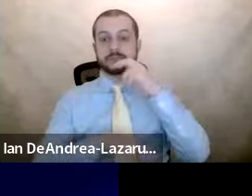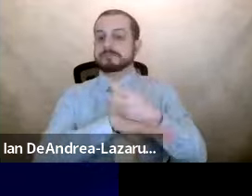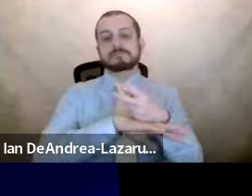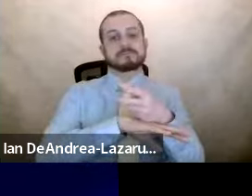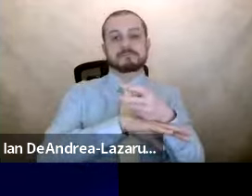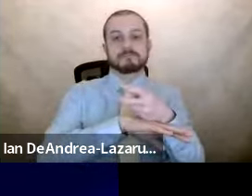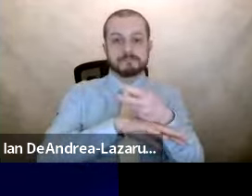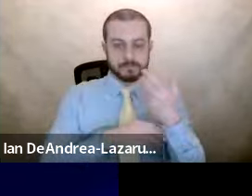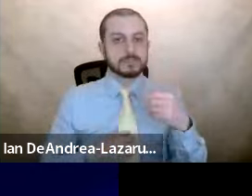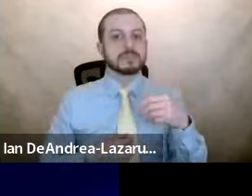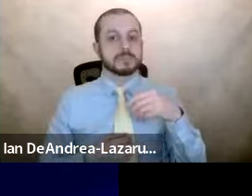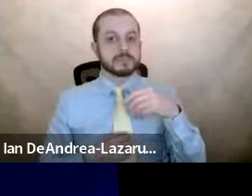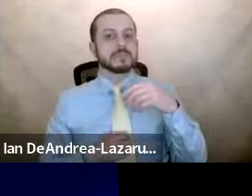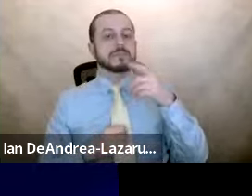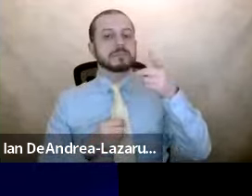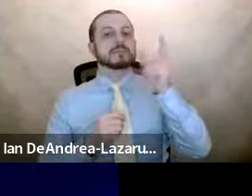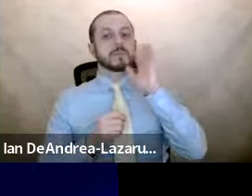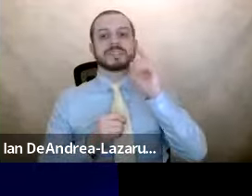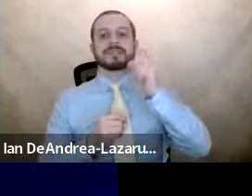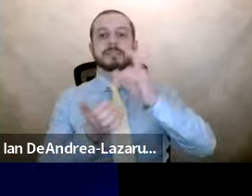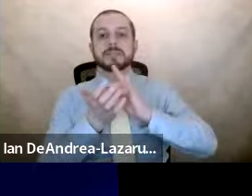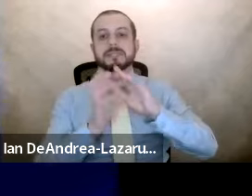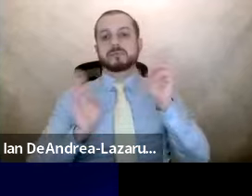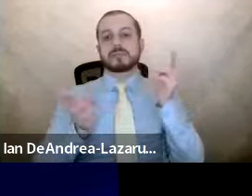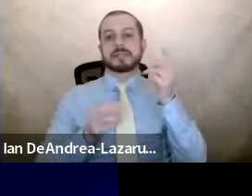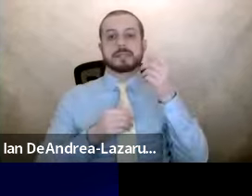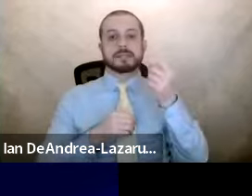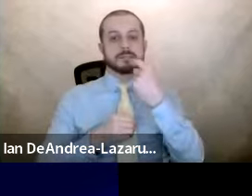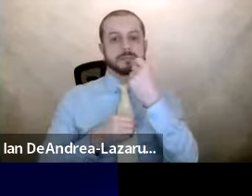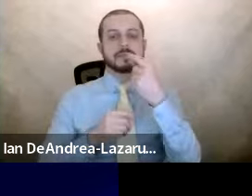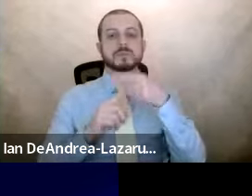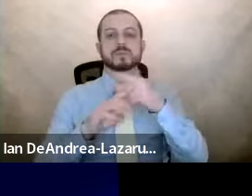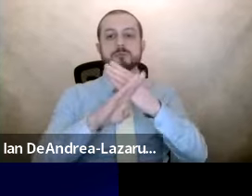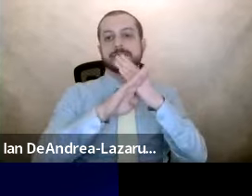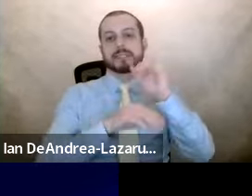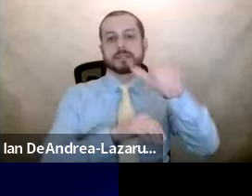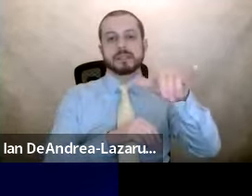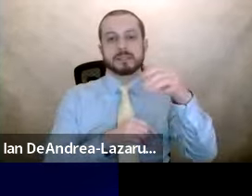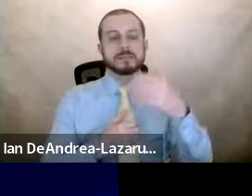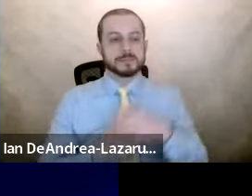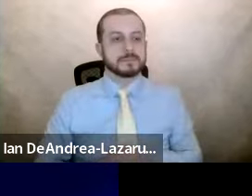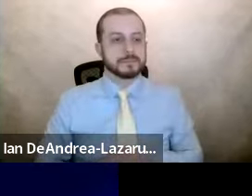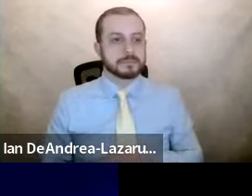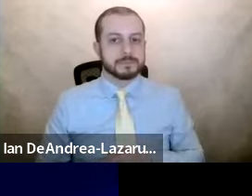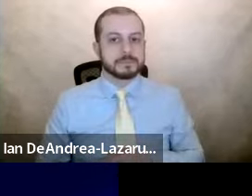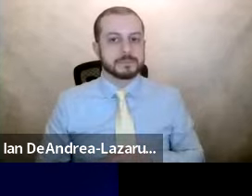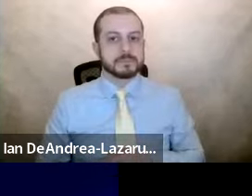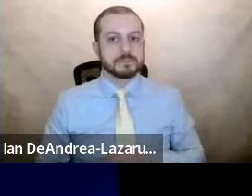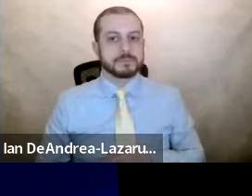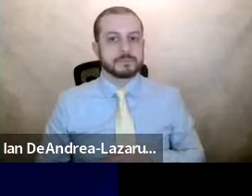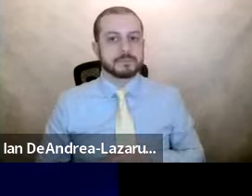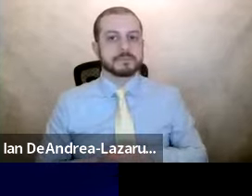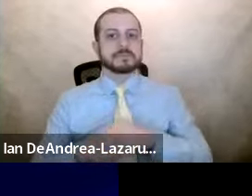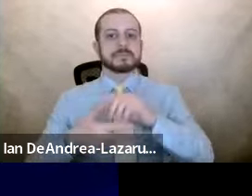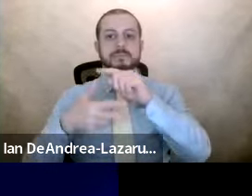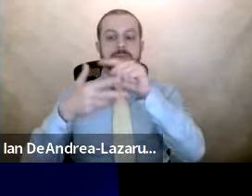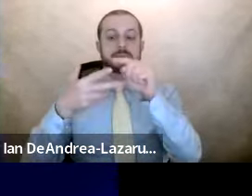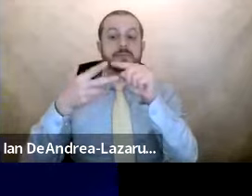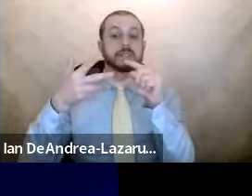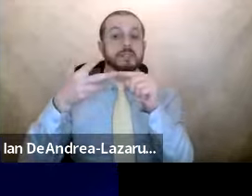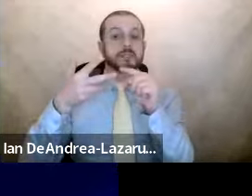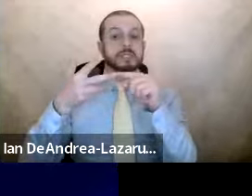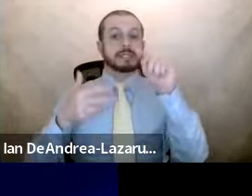they may bleed more or bleed faster. And so doctors might give you a medication to slow your -- or to lessen your blood pressure.